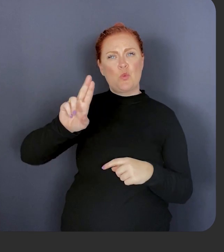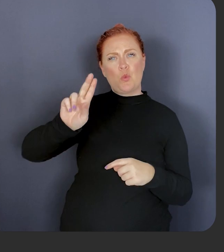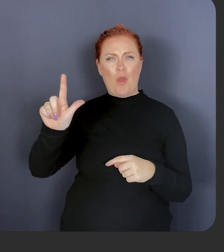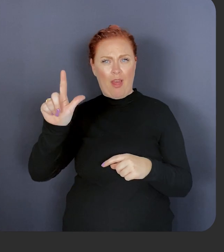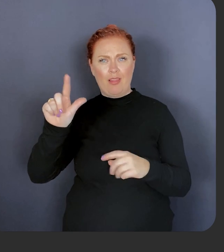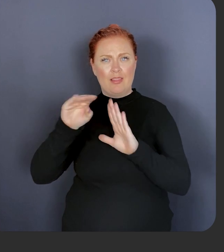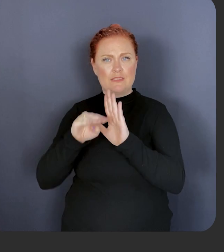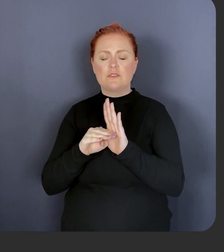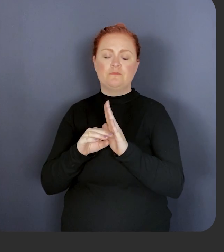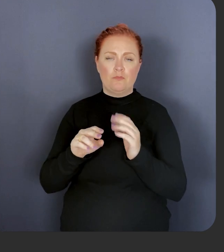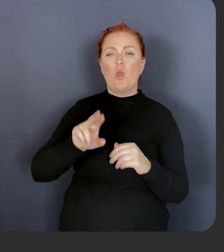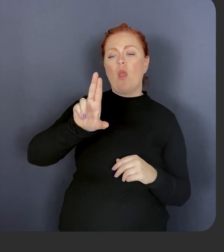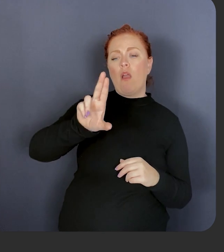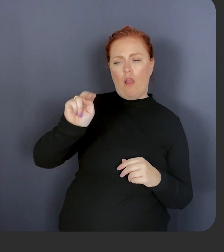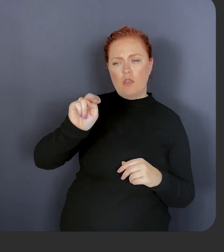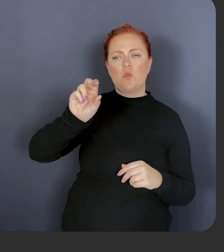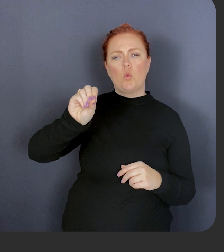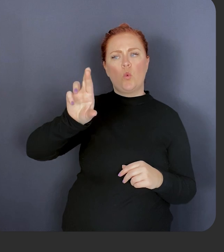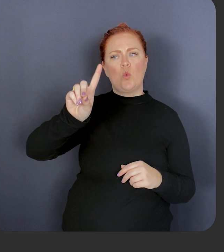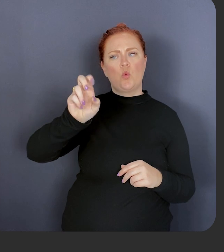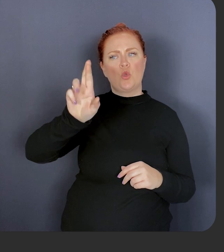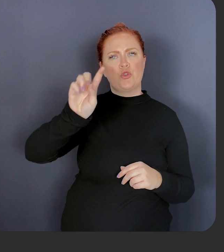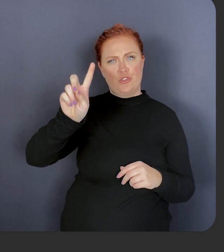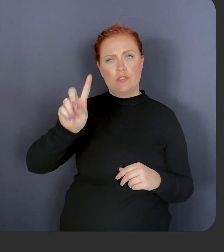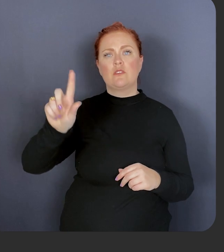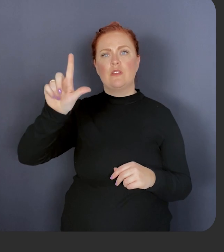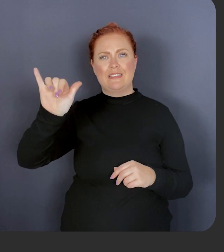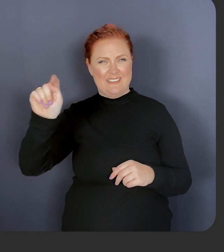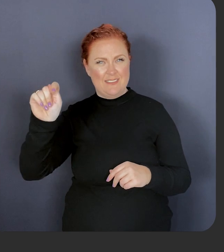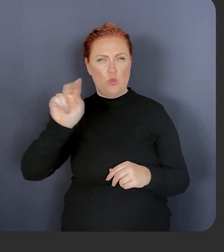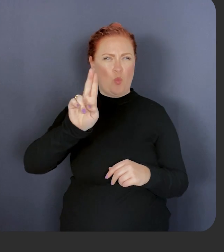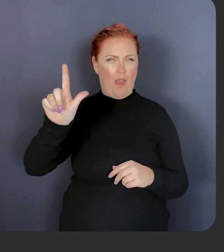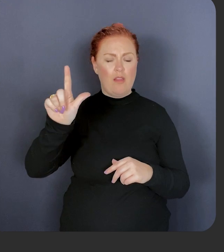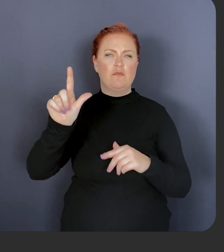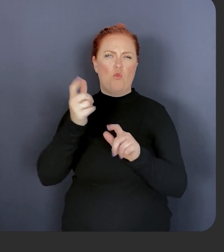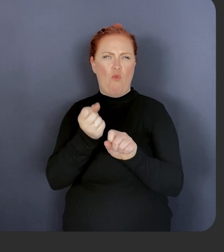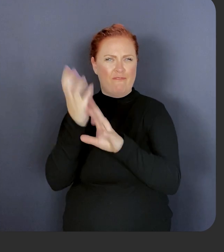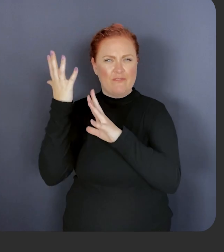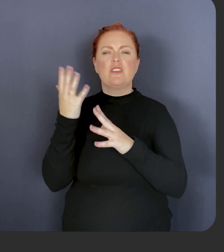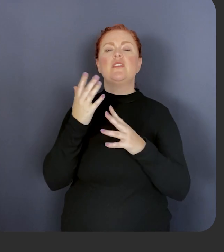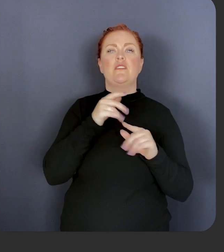list, or unordered list, with this provided here, which